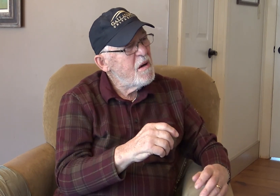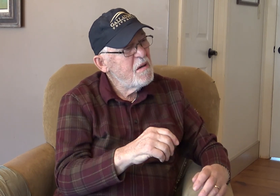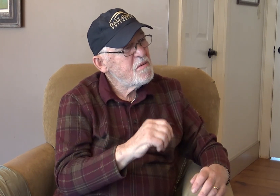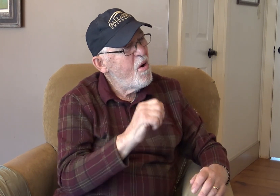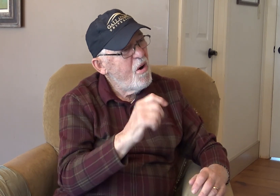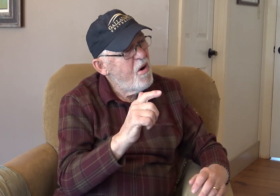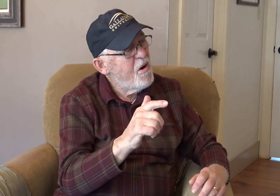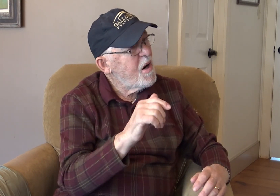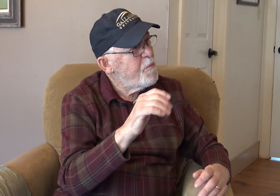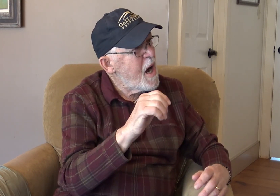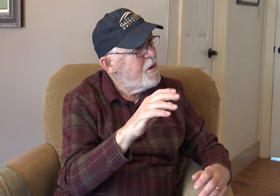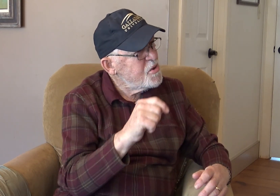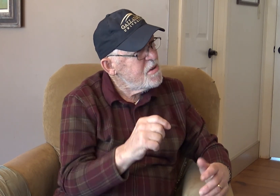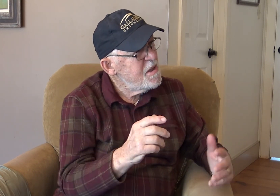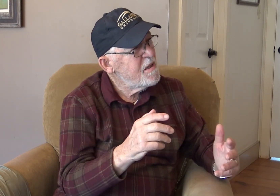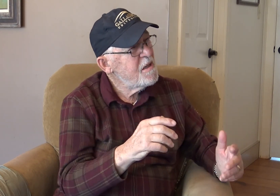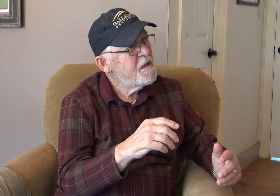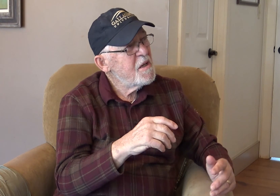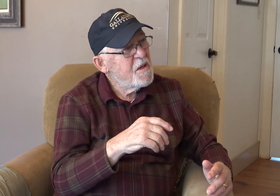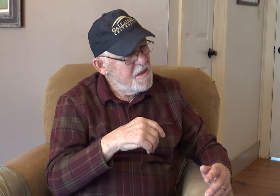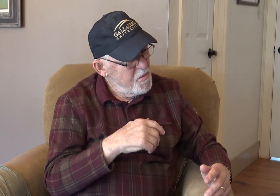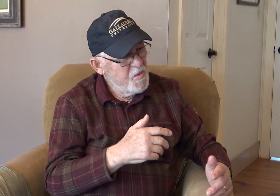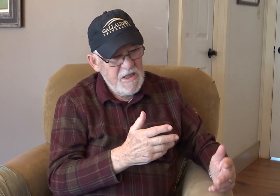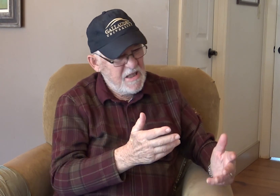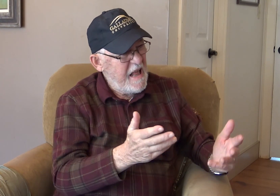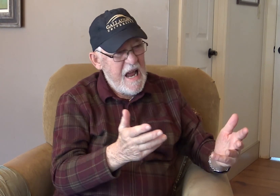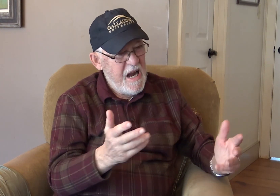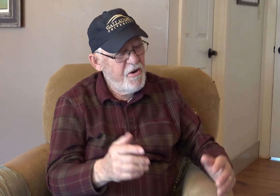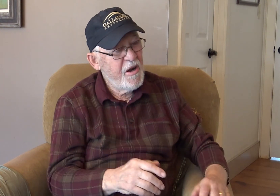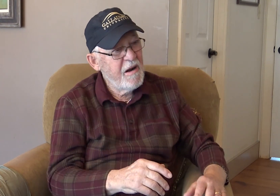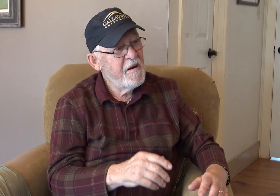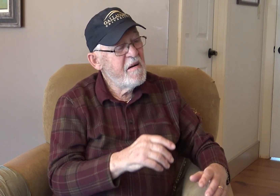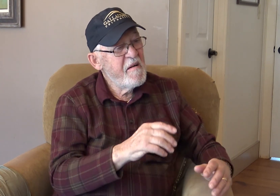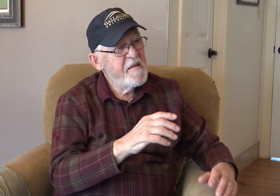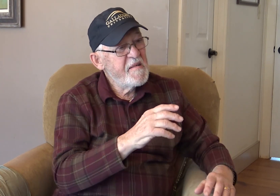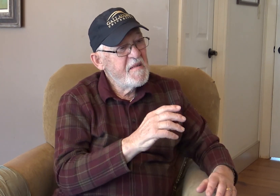that's what it's all about. It's there for us.